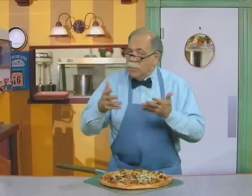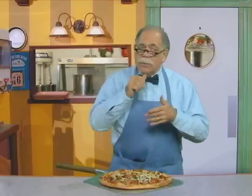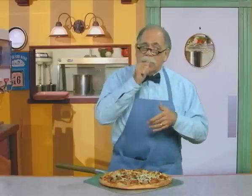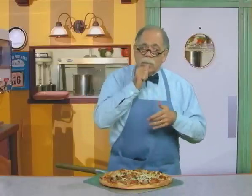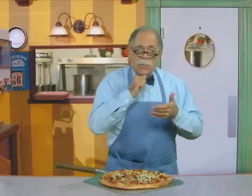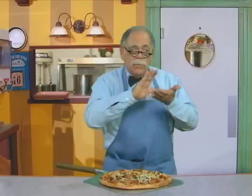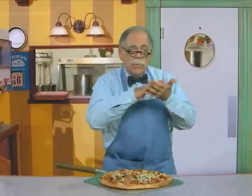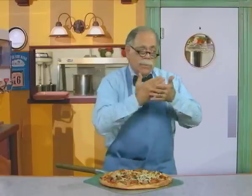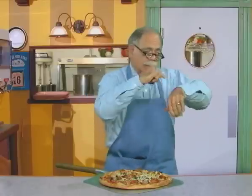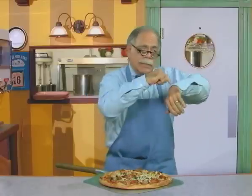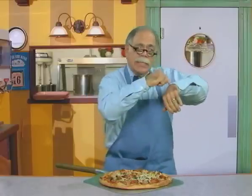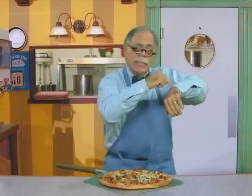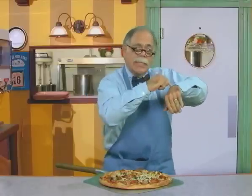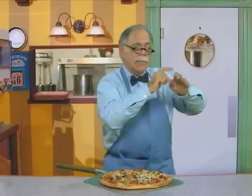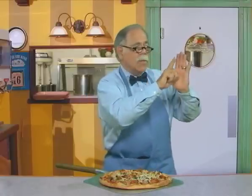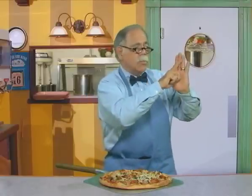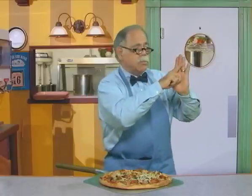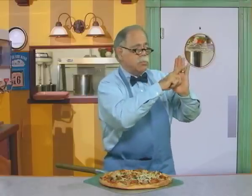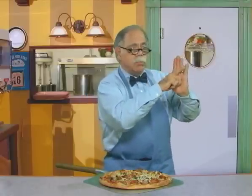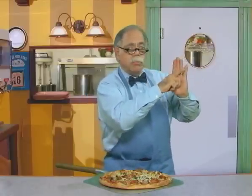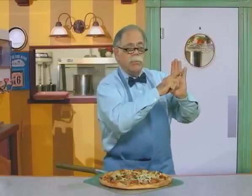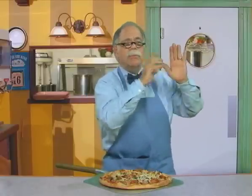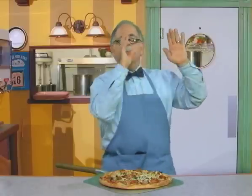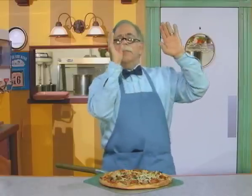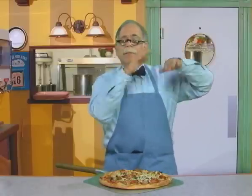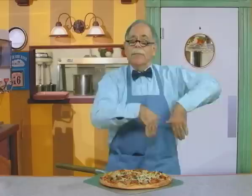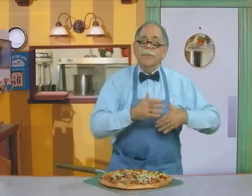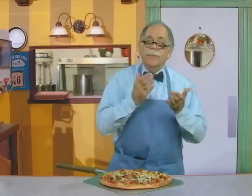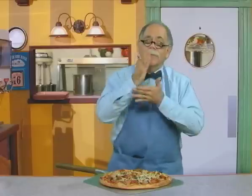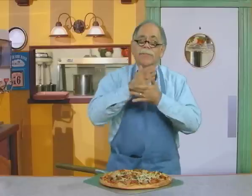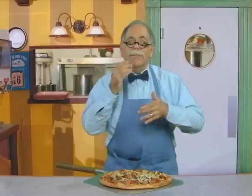I MUST WATCH THE TIMER CAREFULLY.